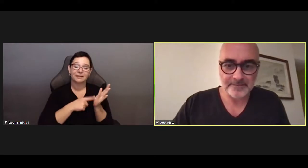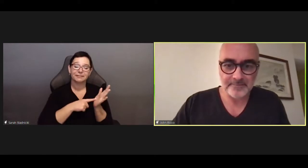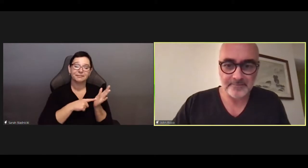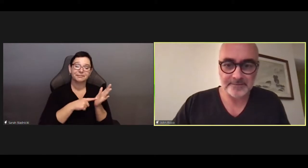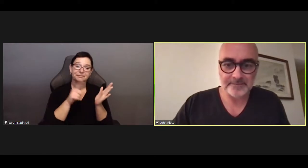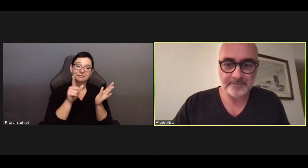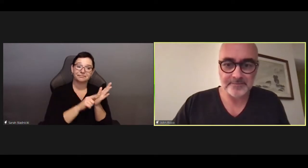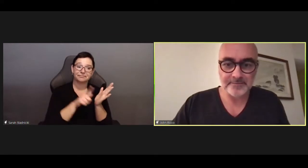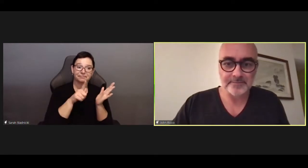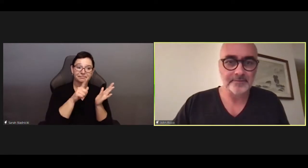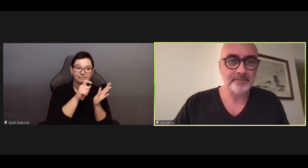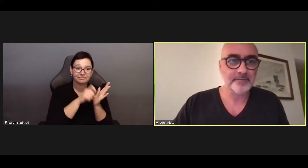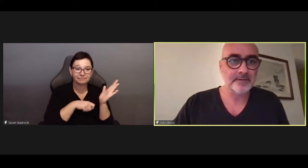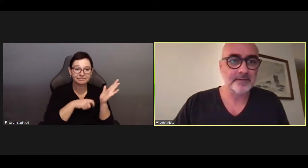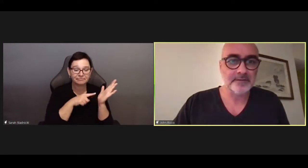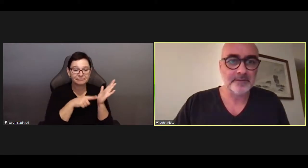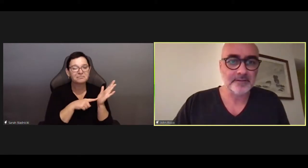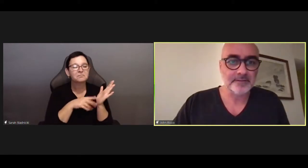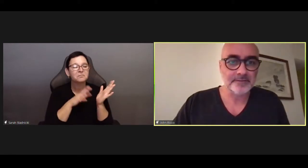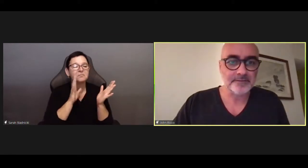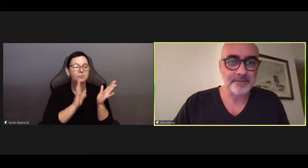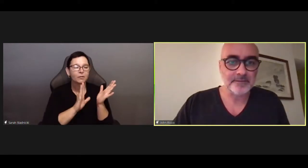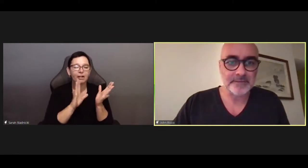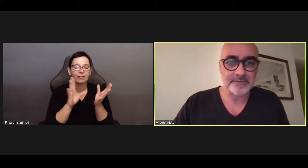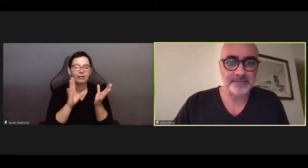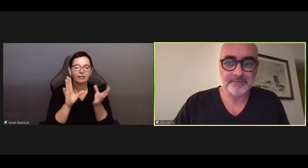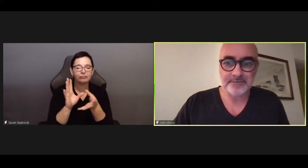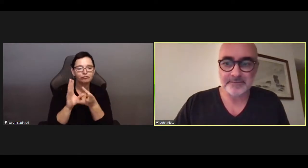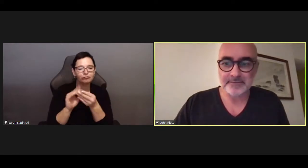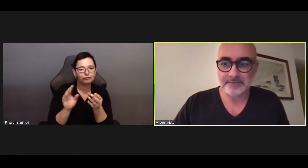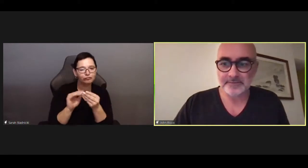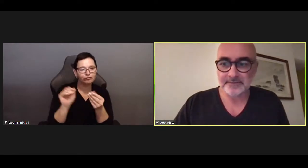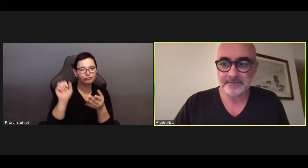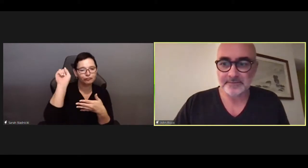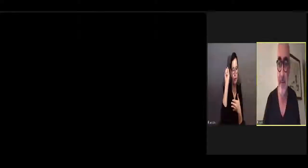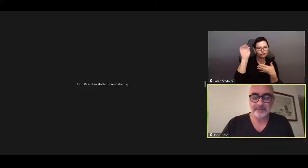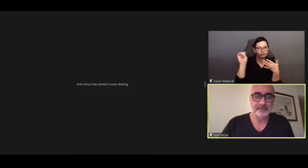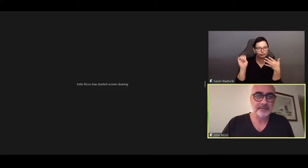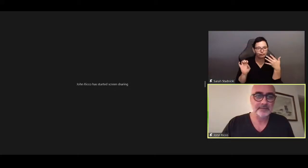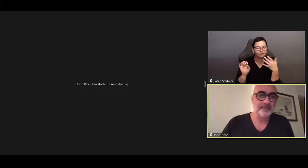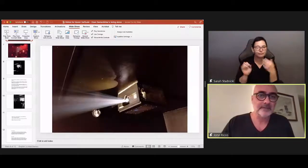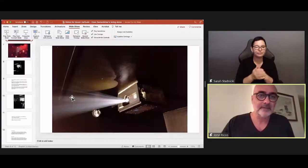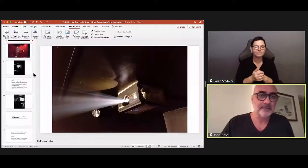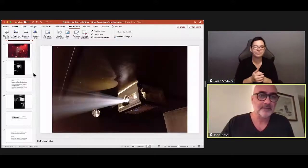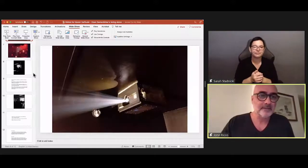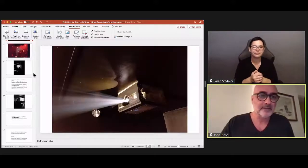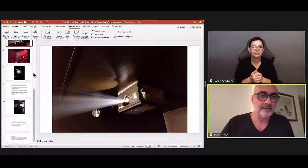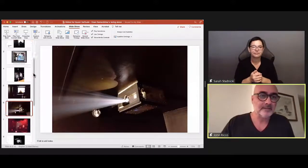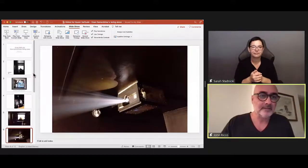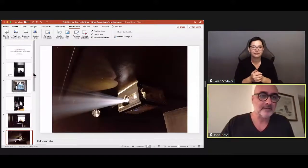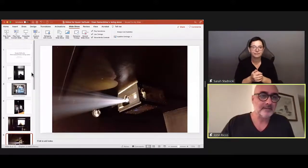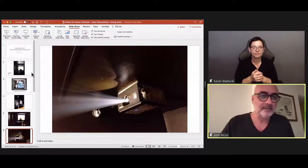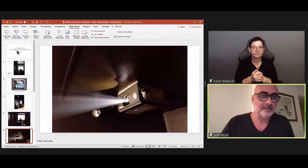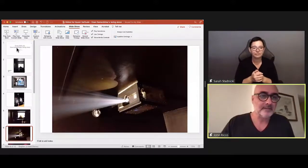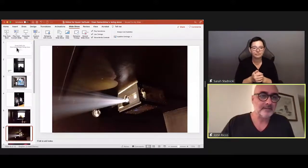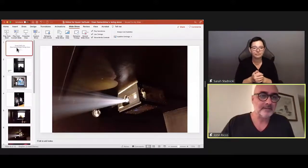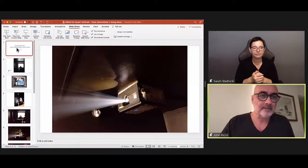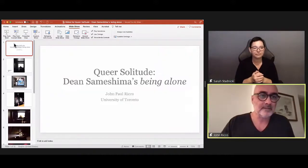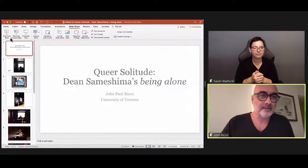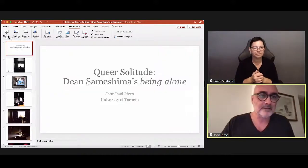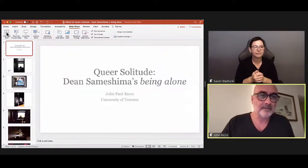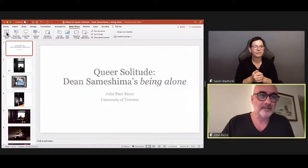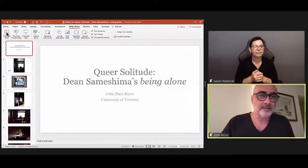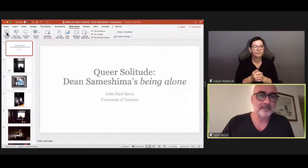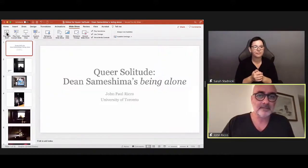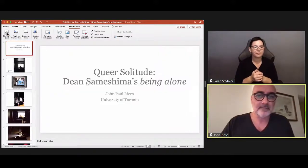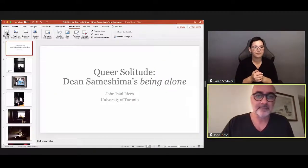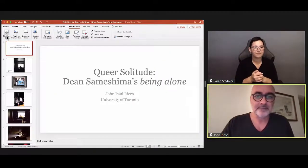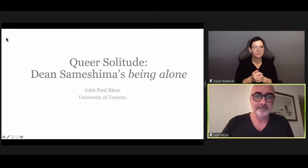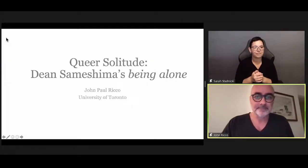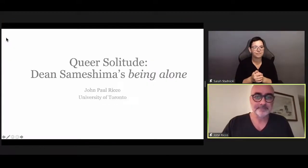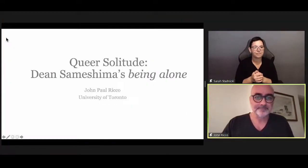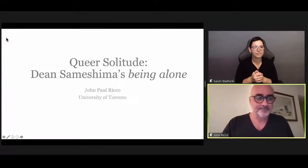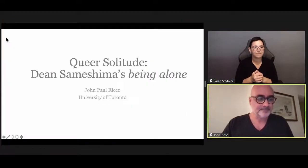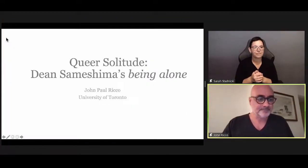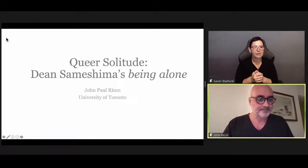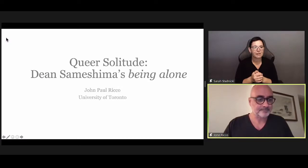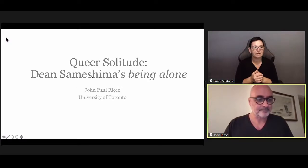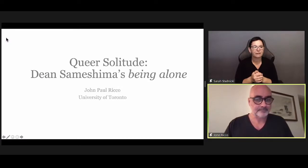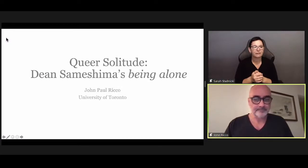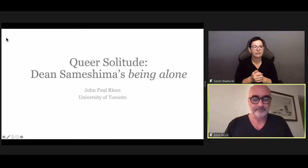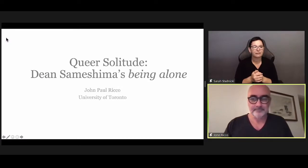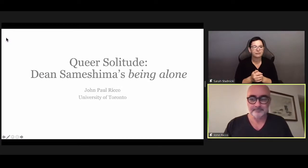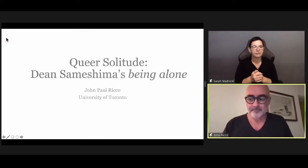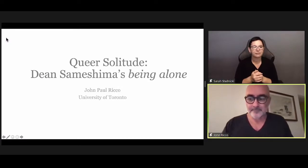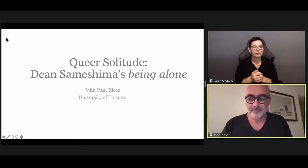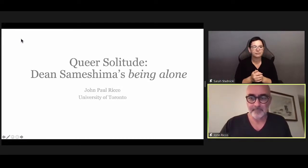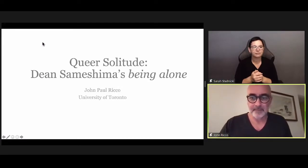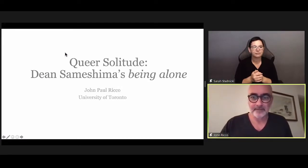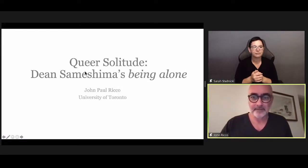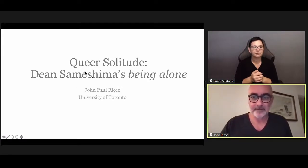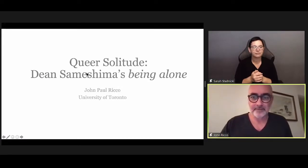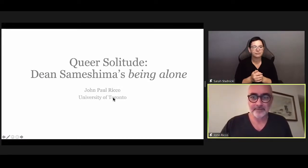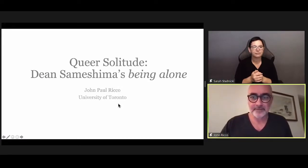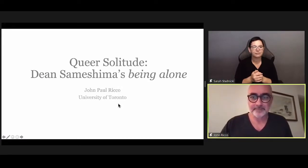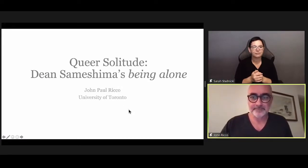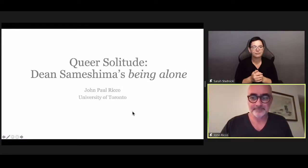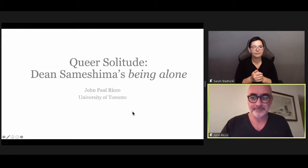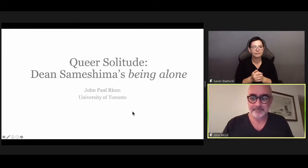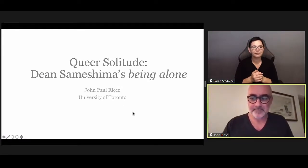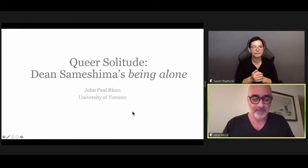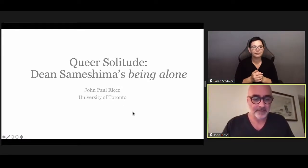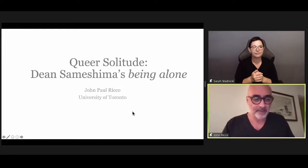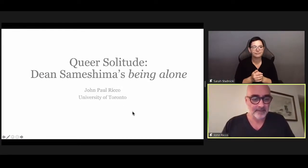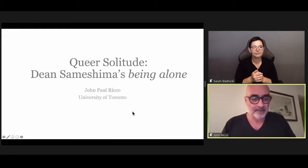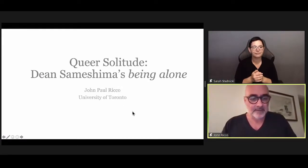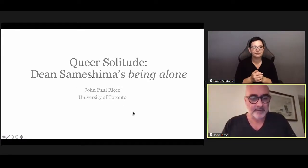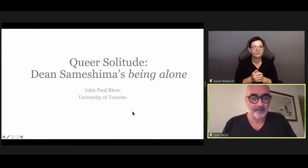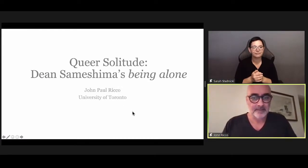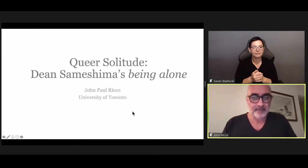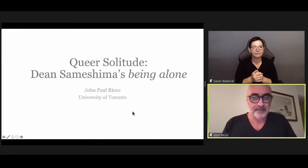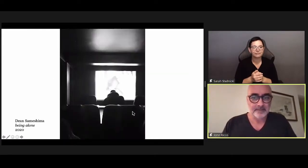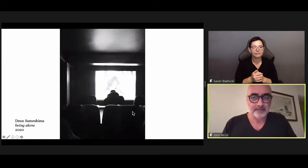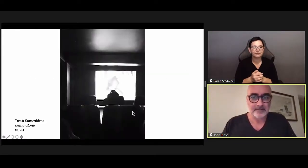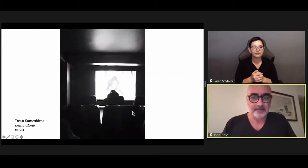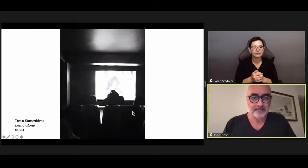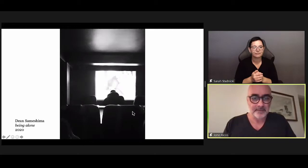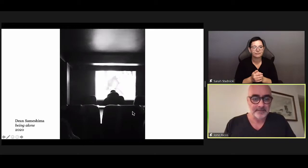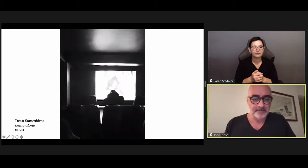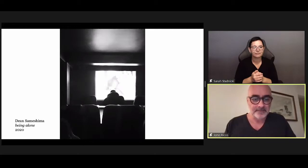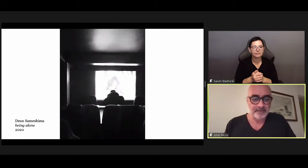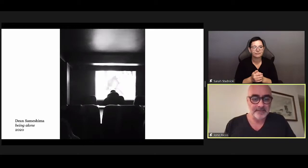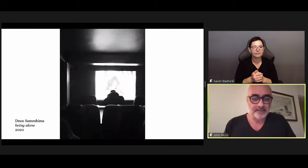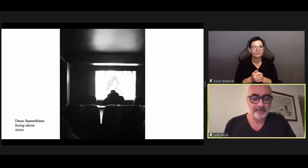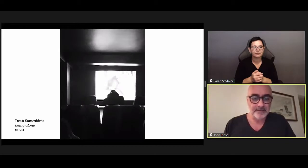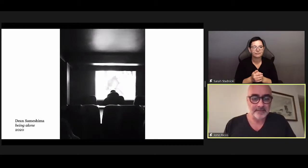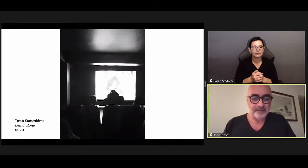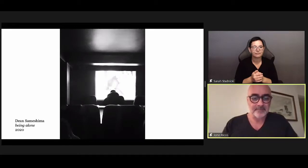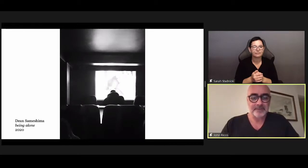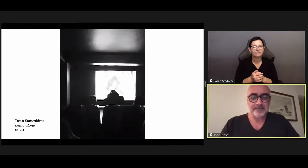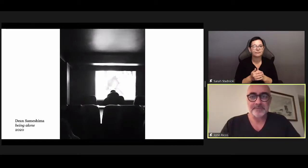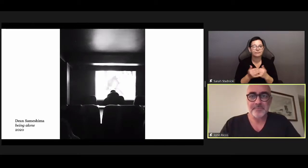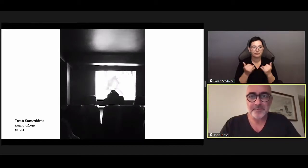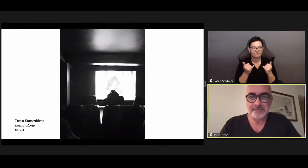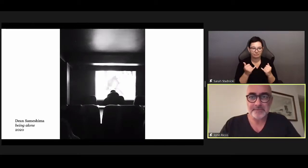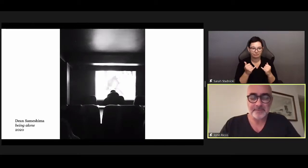Thank you Ricky.